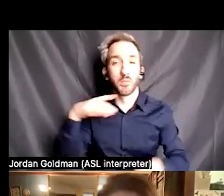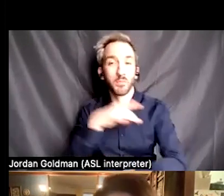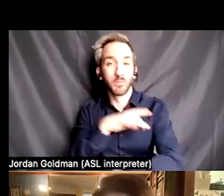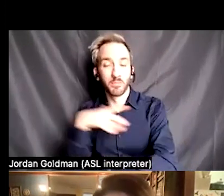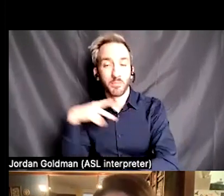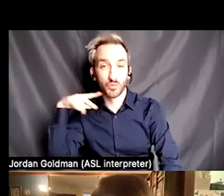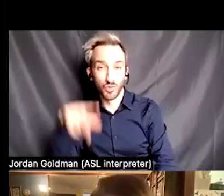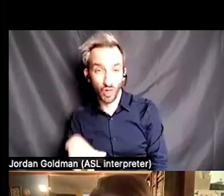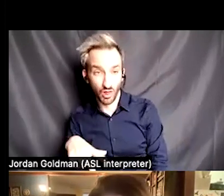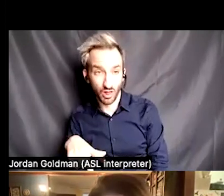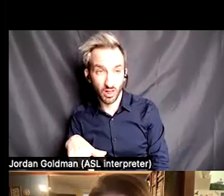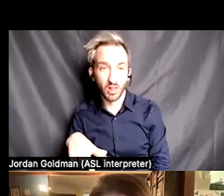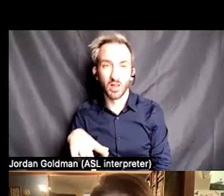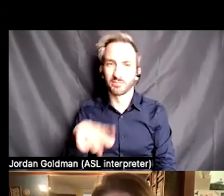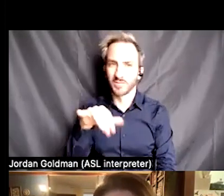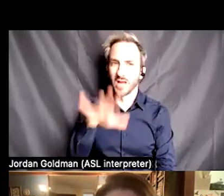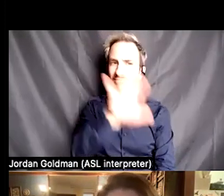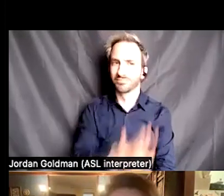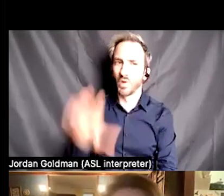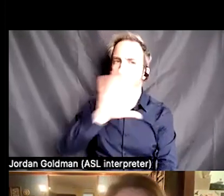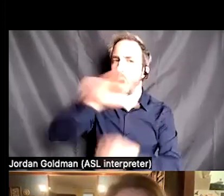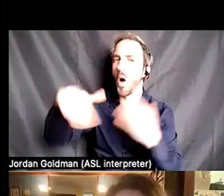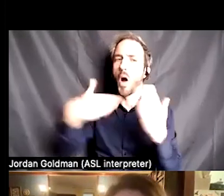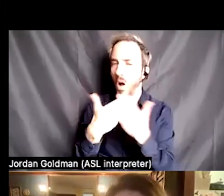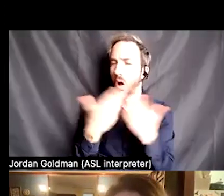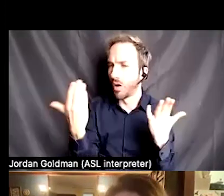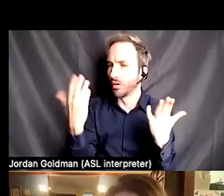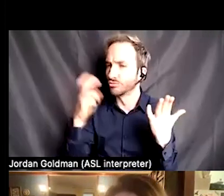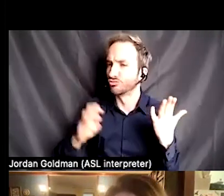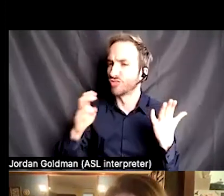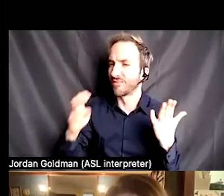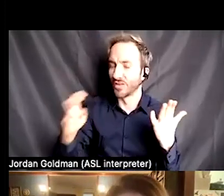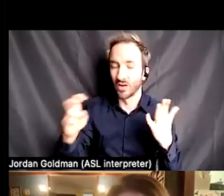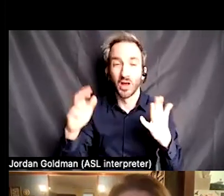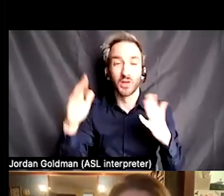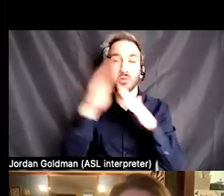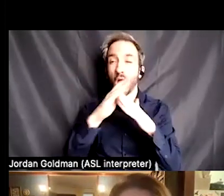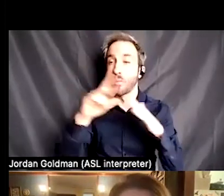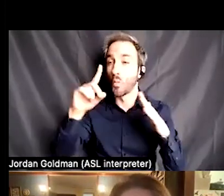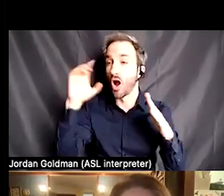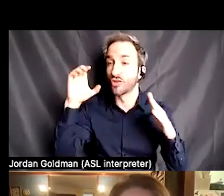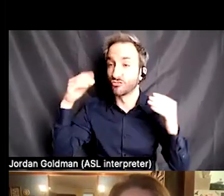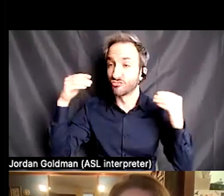titles were all quite popular last year. In the top 100 travel bestsellers, we also saw a